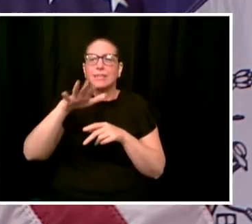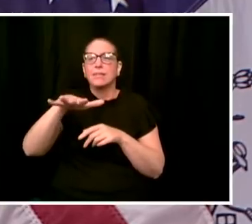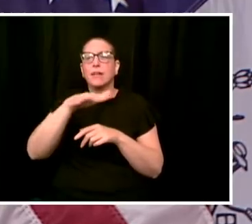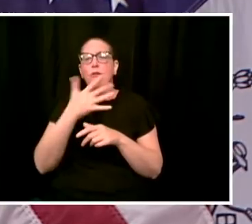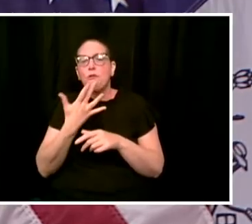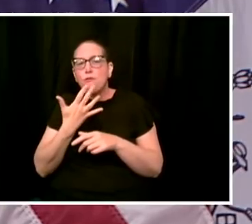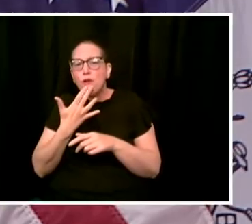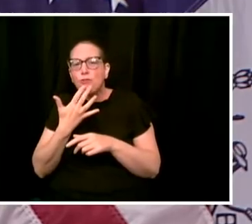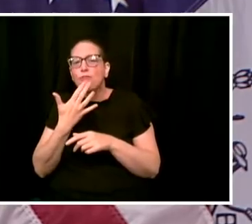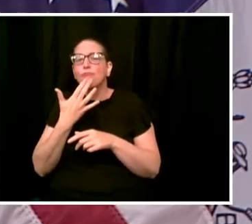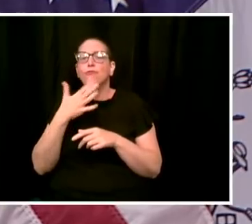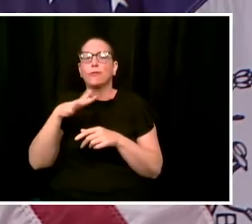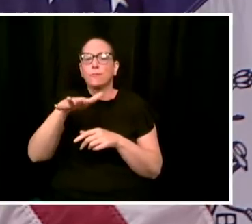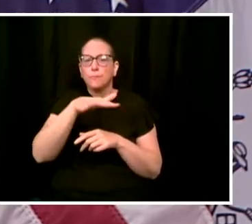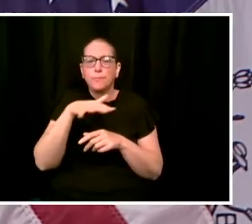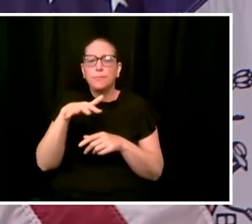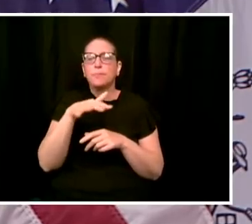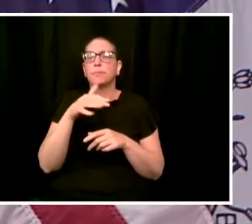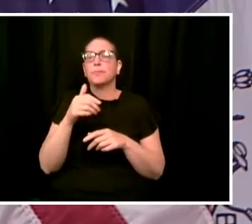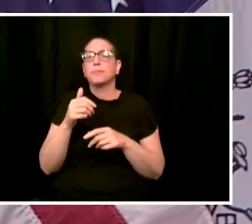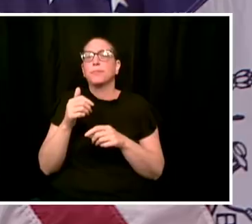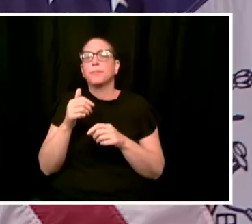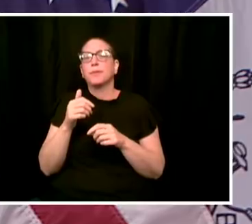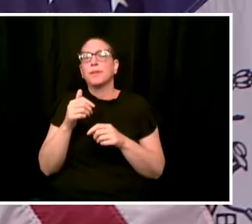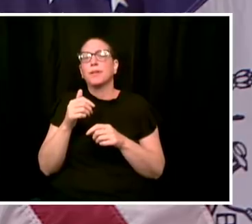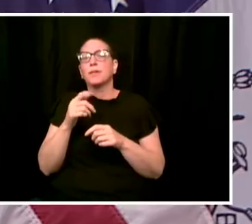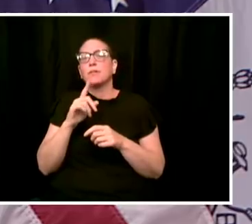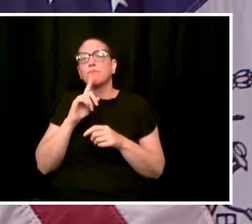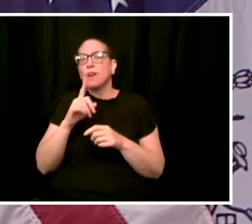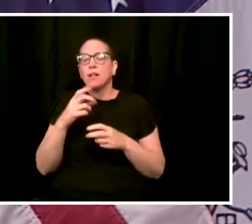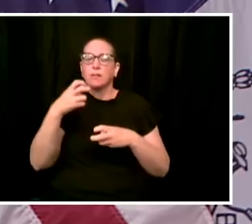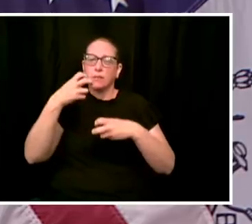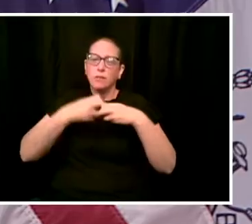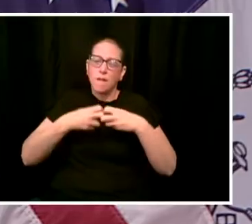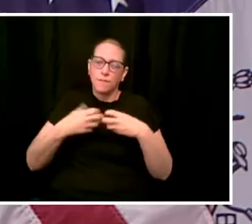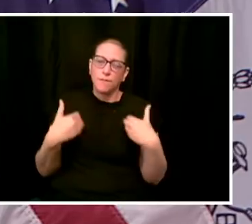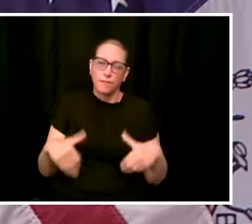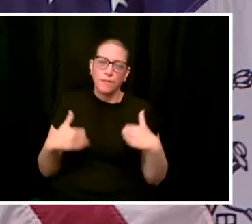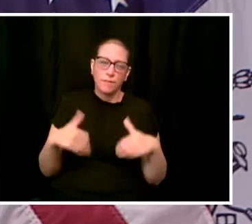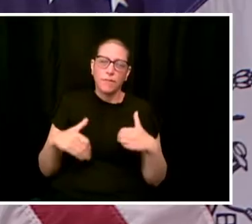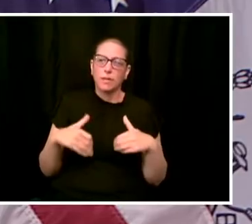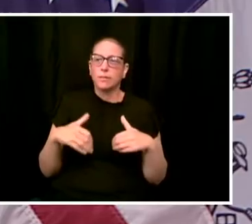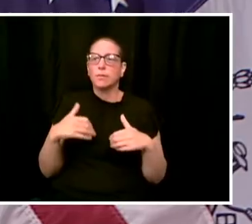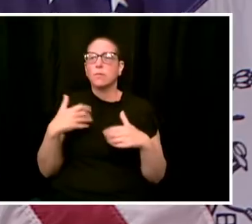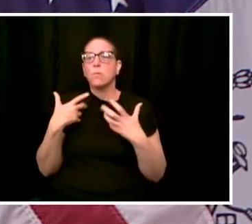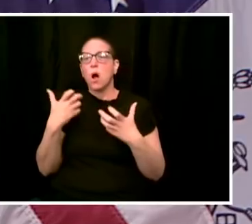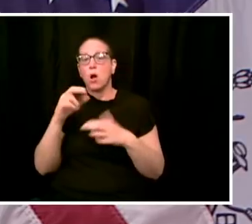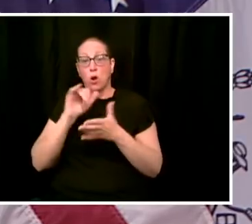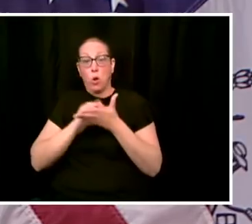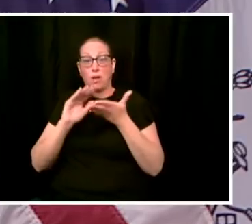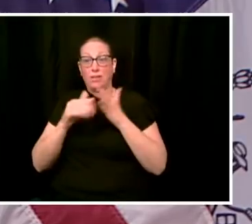CAPITAL TO WORK WITH. WE'LL HAVE TO FIND CAPITAL FOR